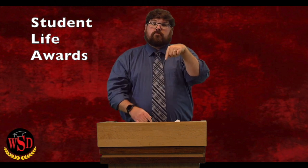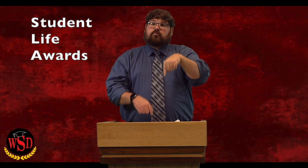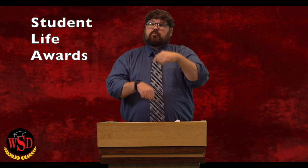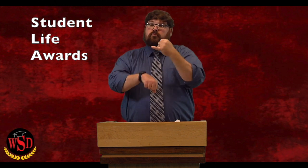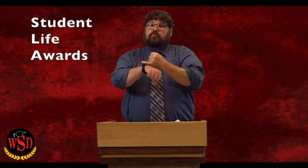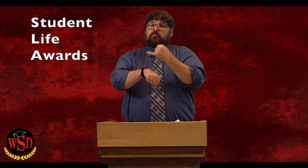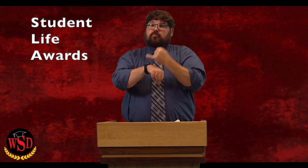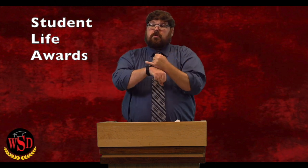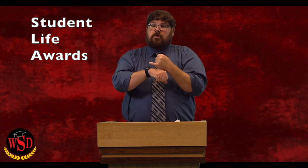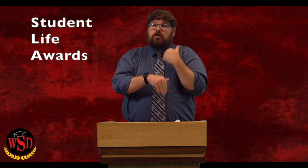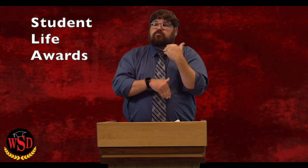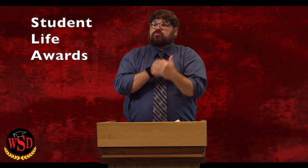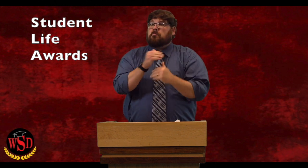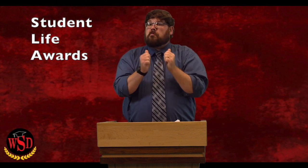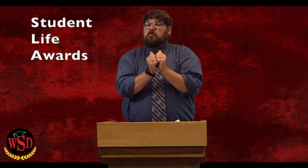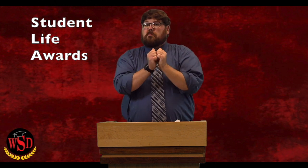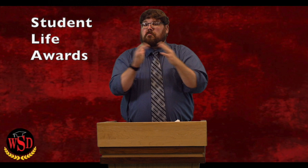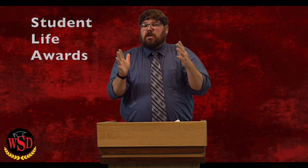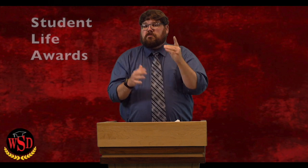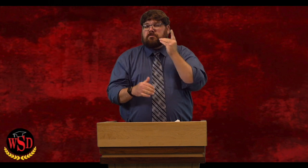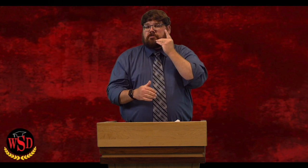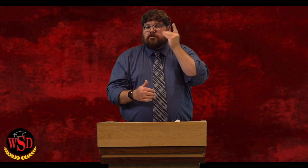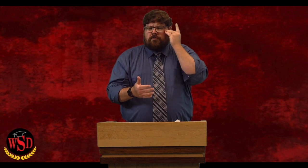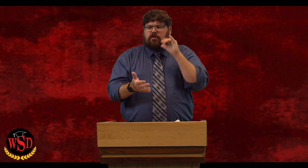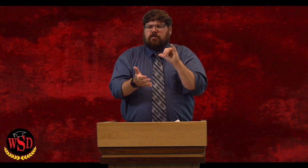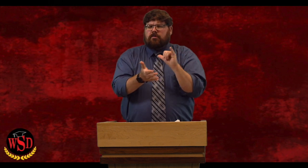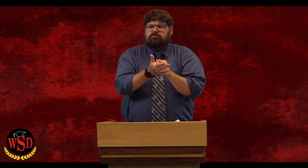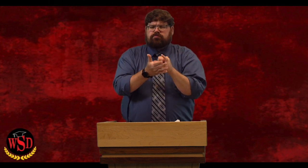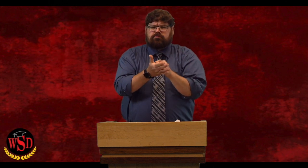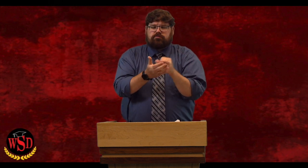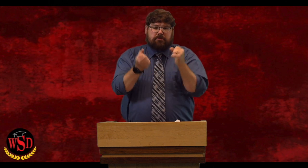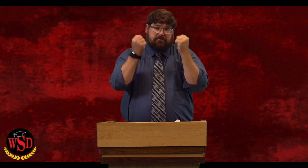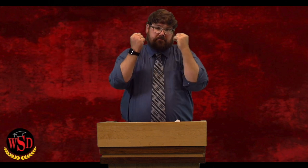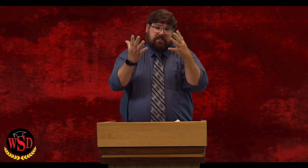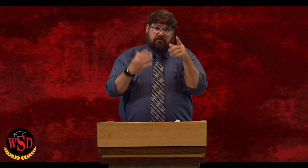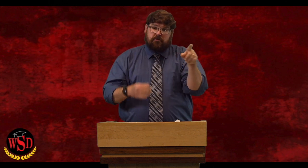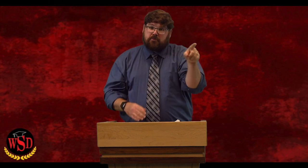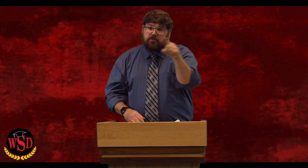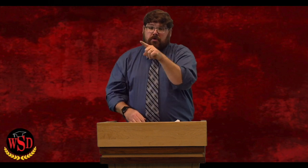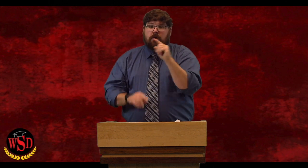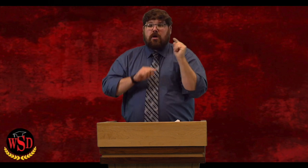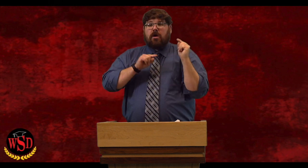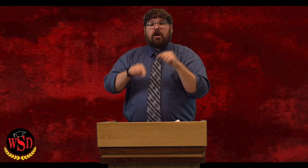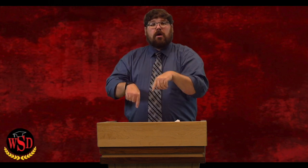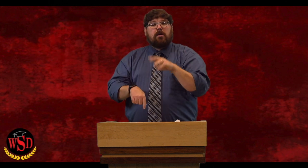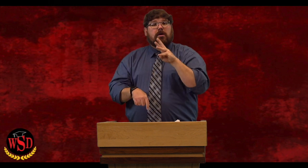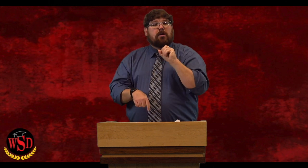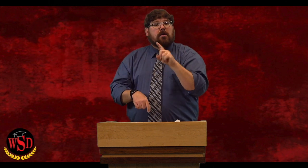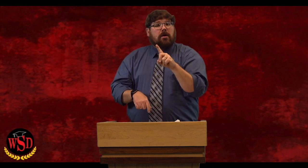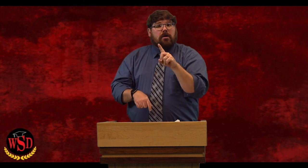WSD would be incapable of functioning without the dorm's involvement. Yes, school's important.